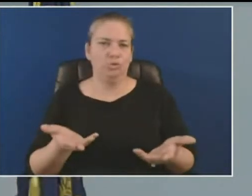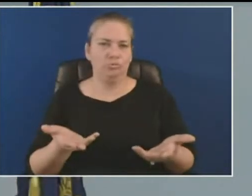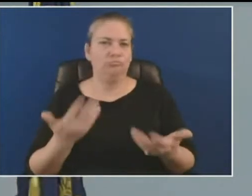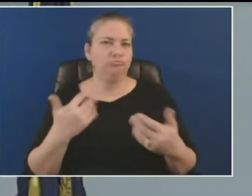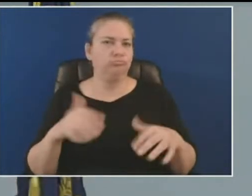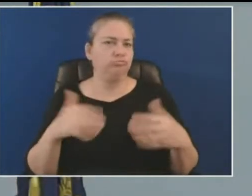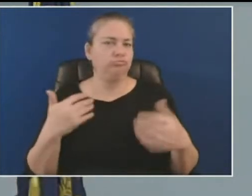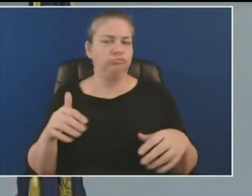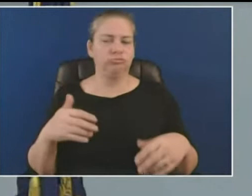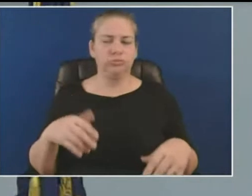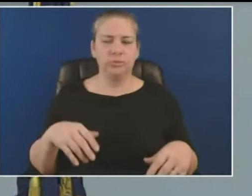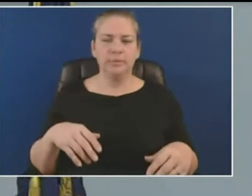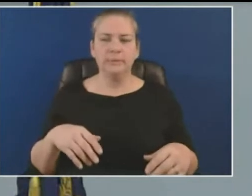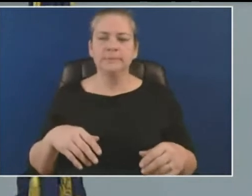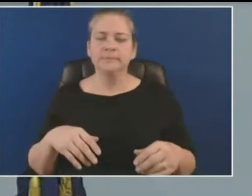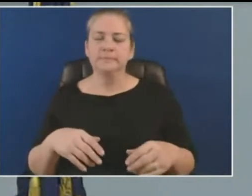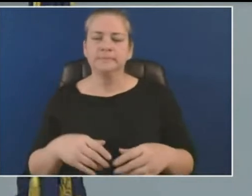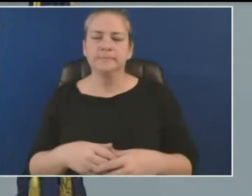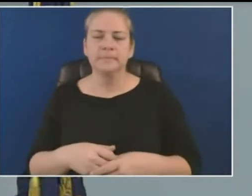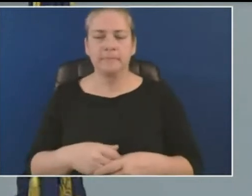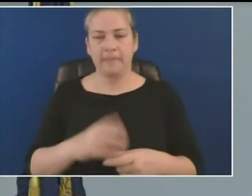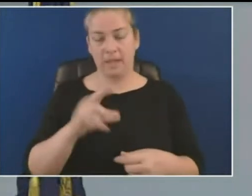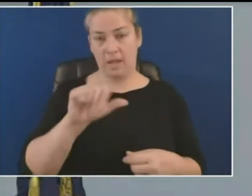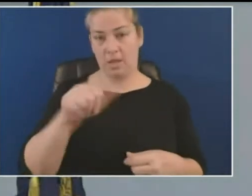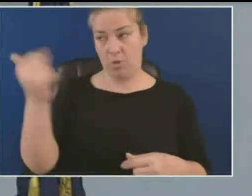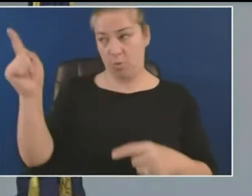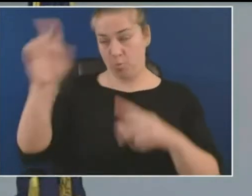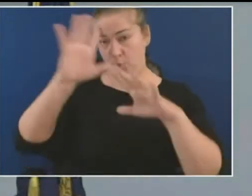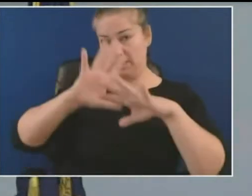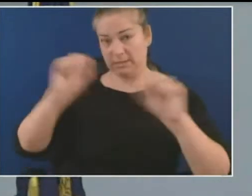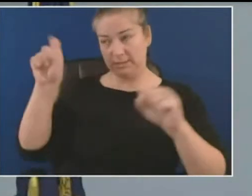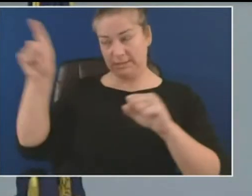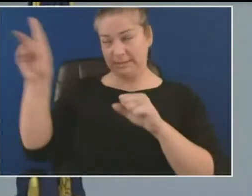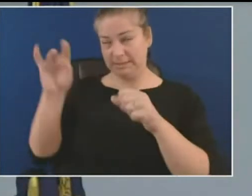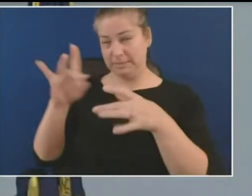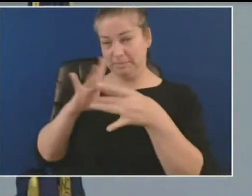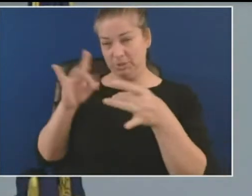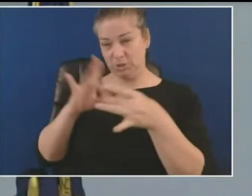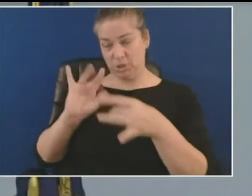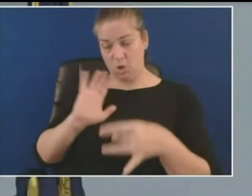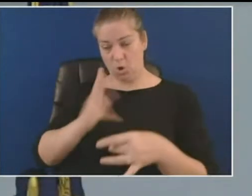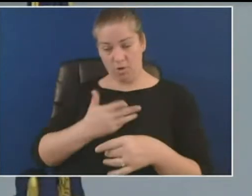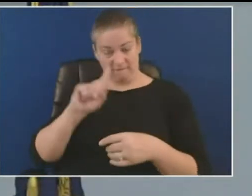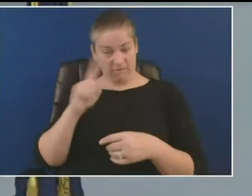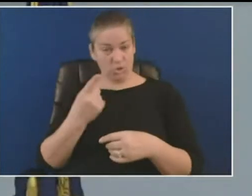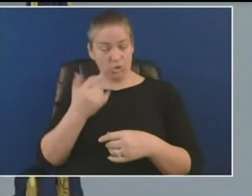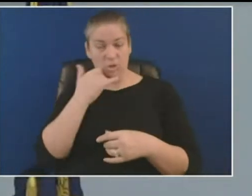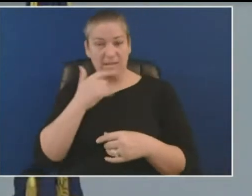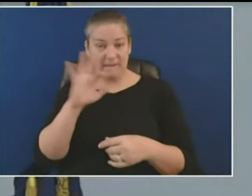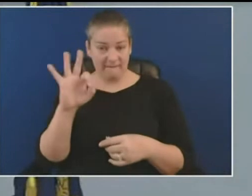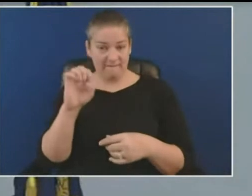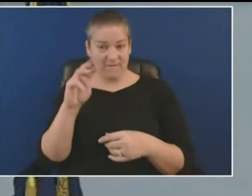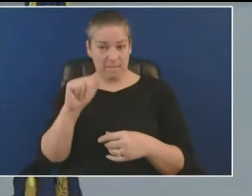things President brought up and and our first call is that FEMA now has better